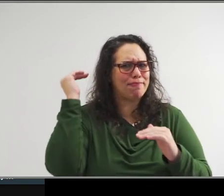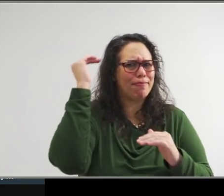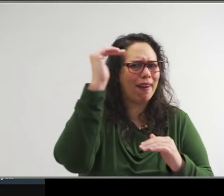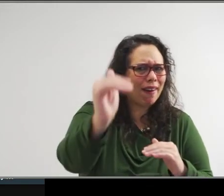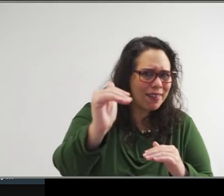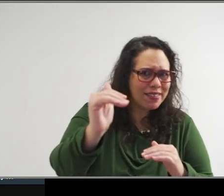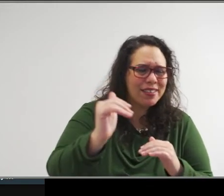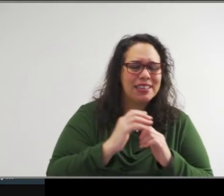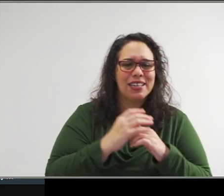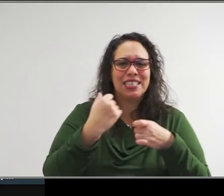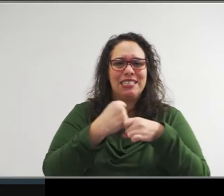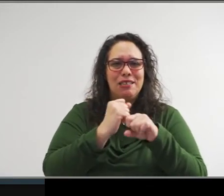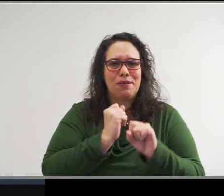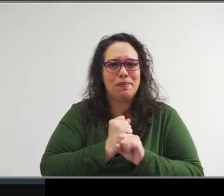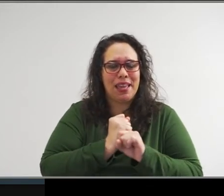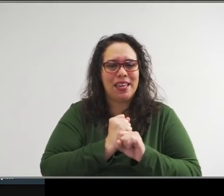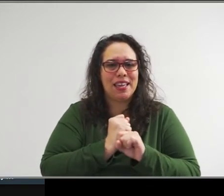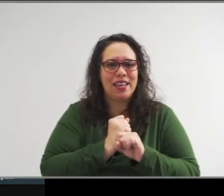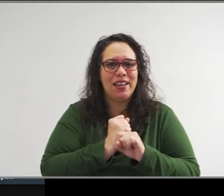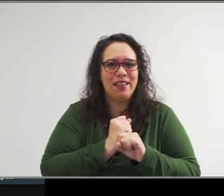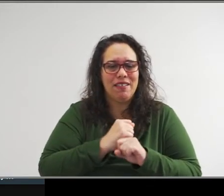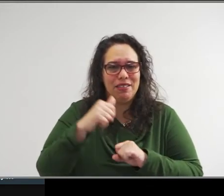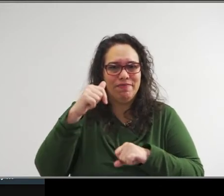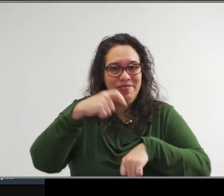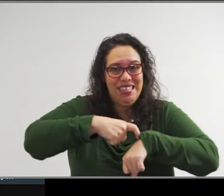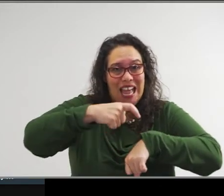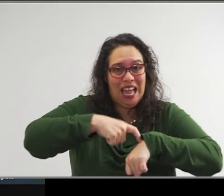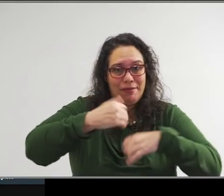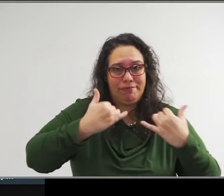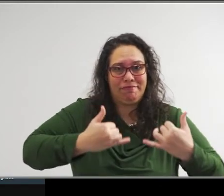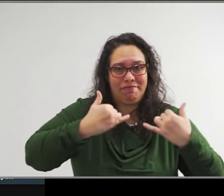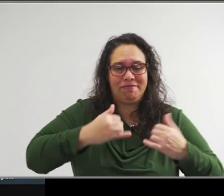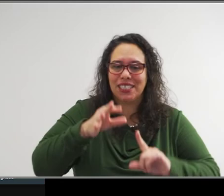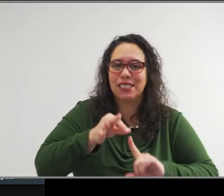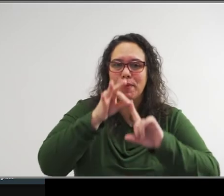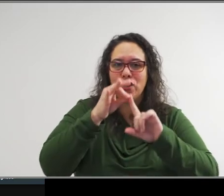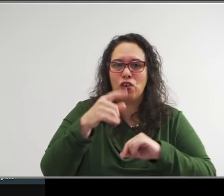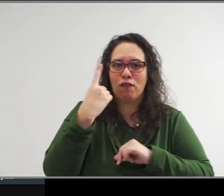to make this time special for our kids to do everything